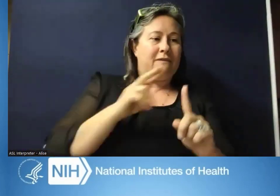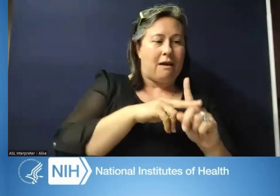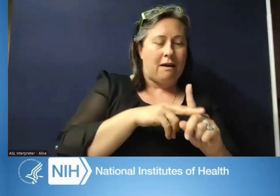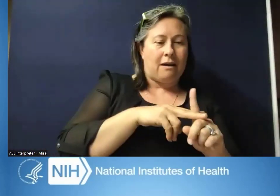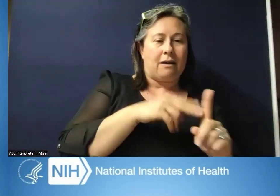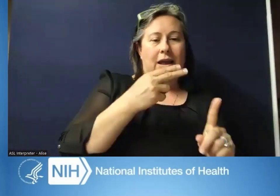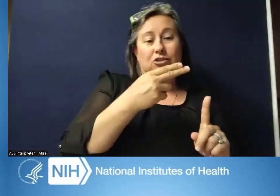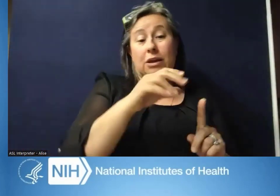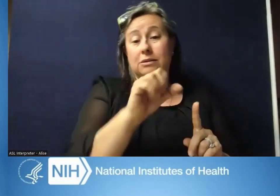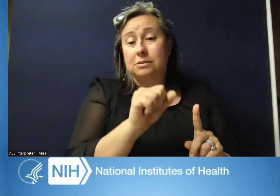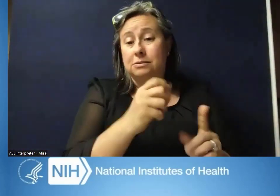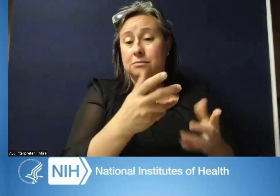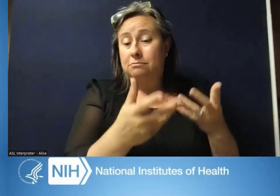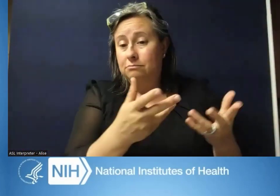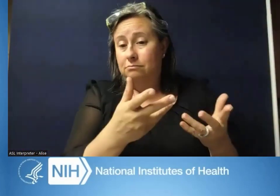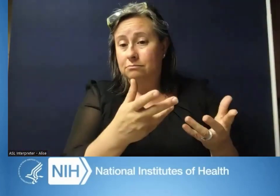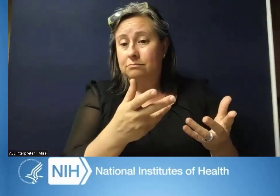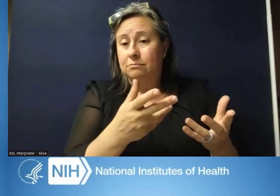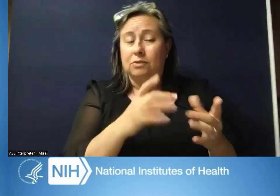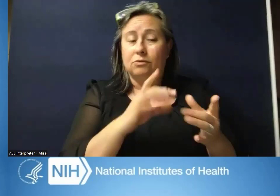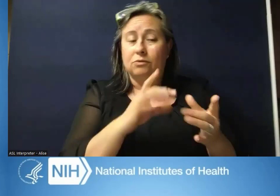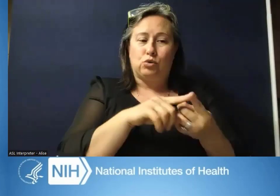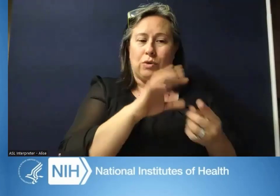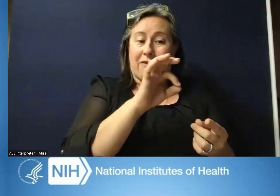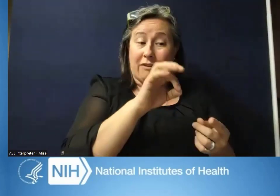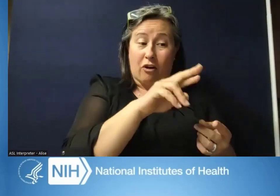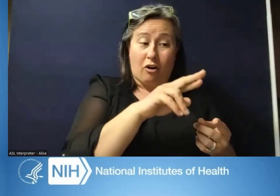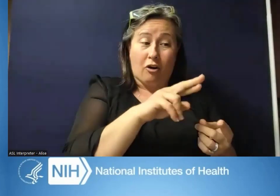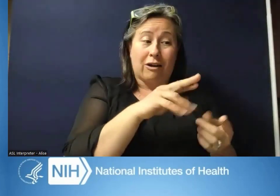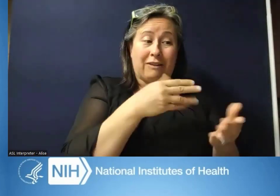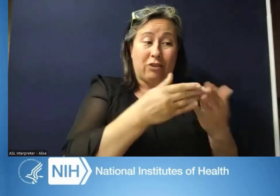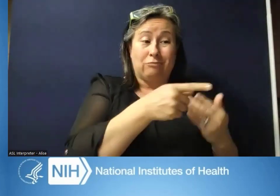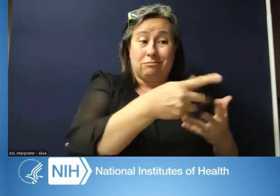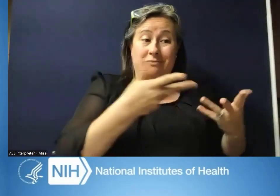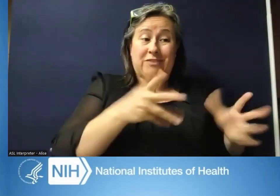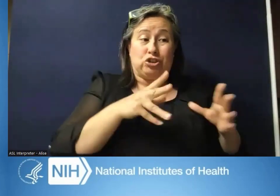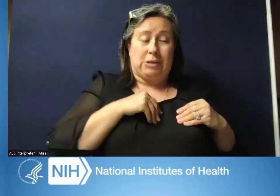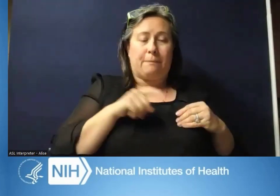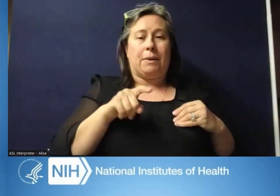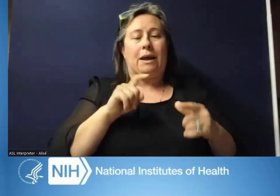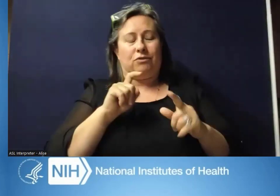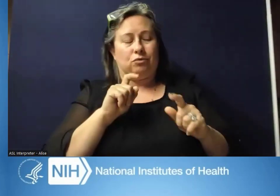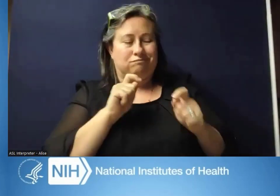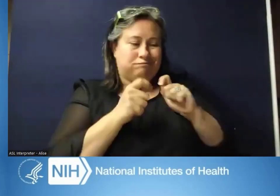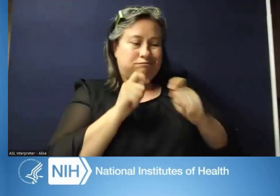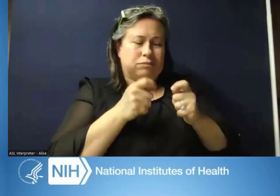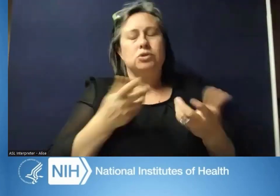on a grant where the FFR has been accepted. And so different scenarios happen